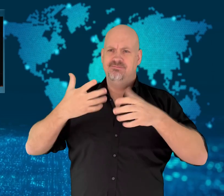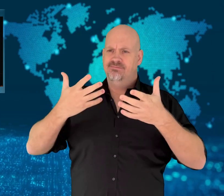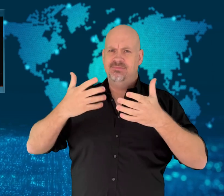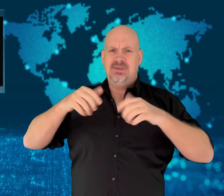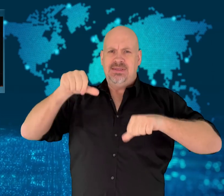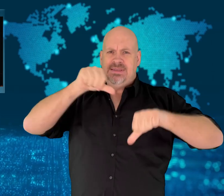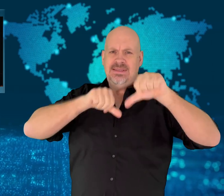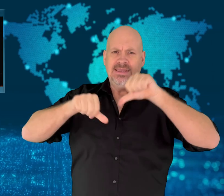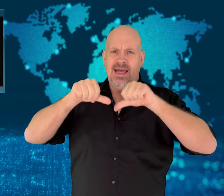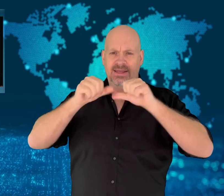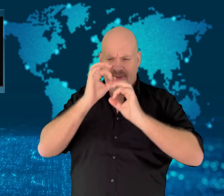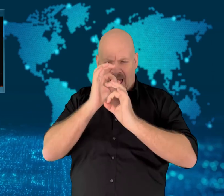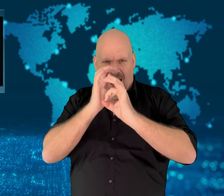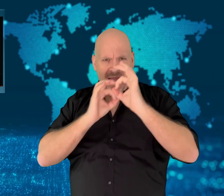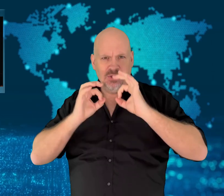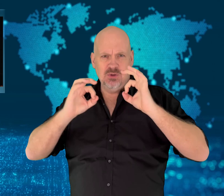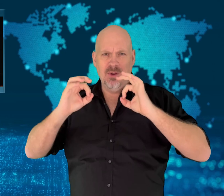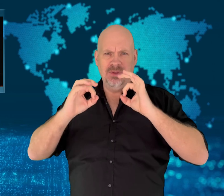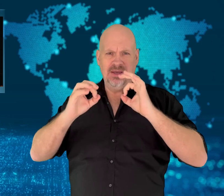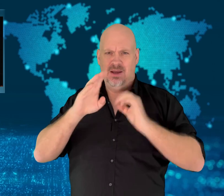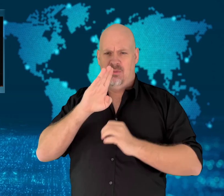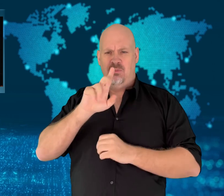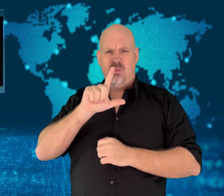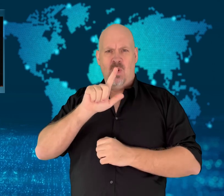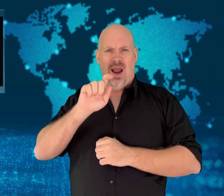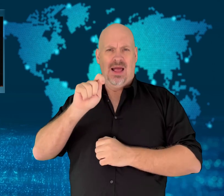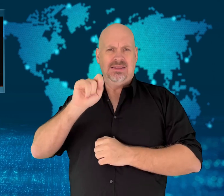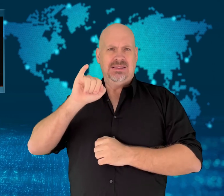the day it is reset.